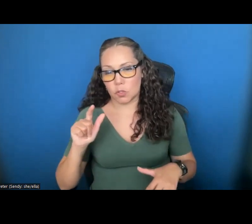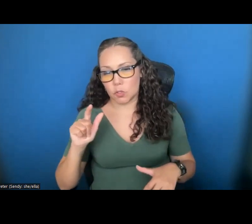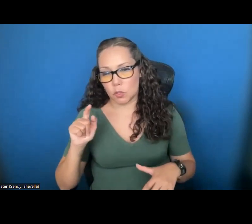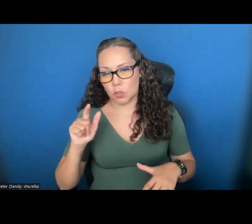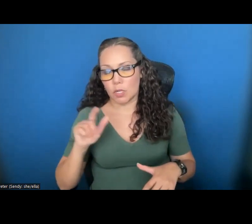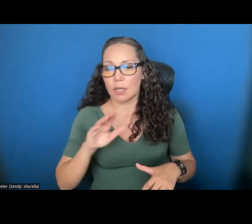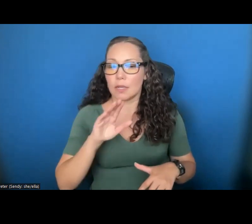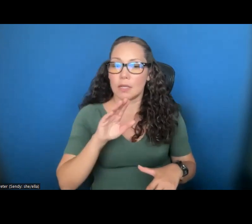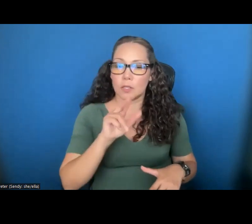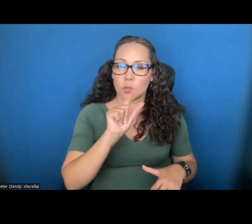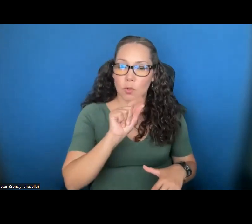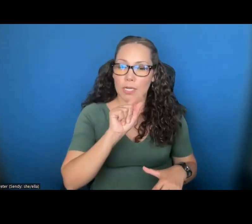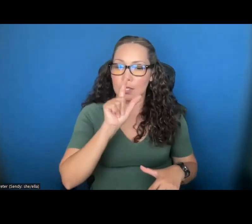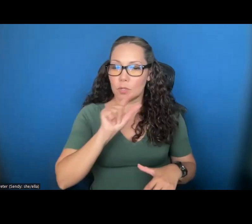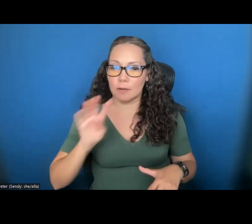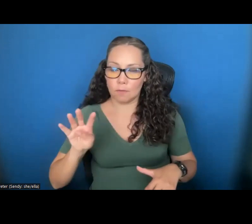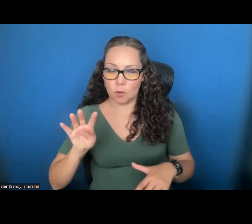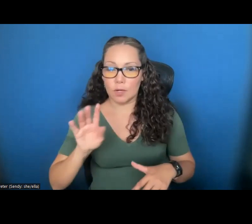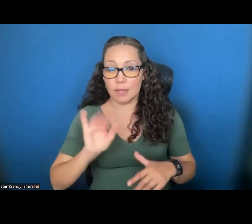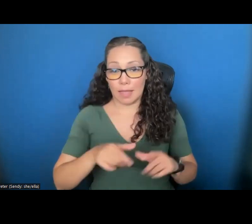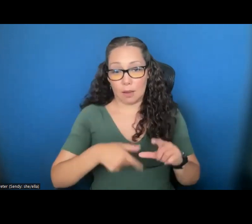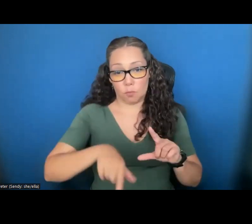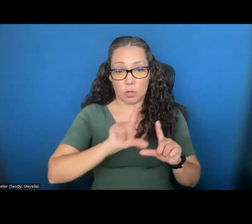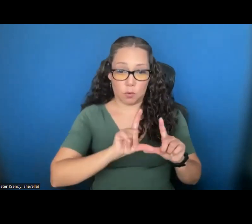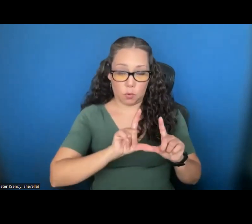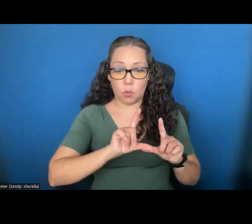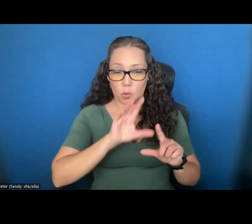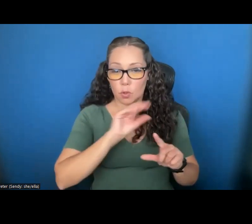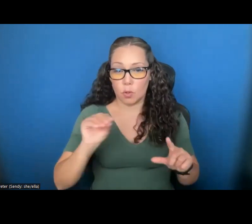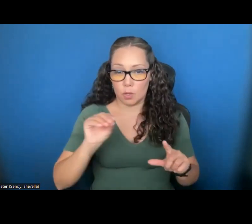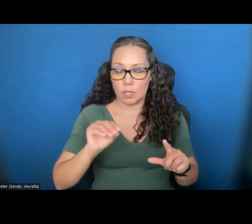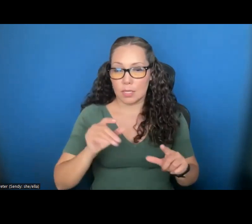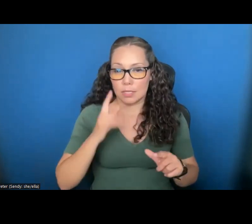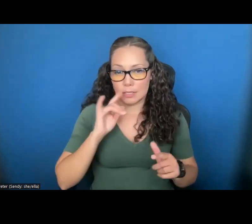minor changes in the alw renewal and use subsequent amendments to make substantive